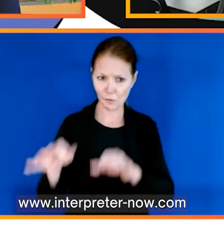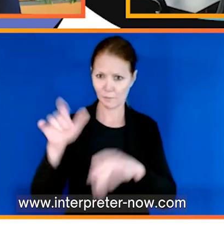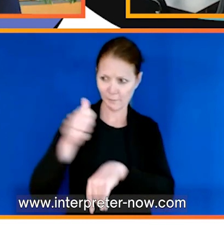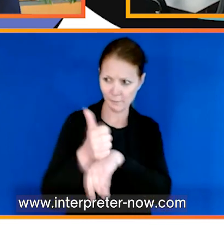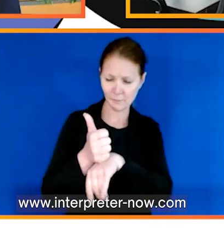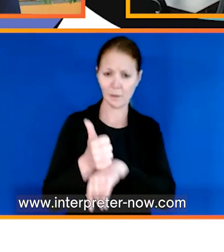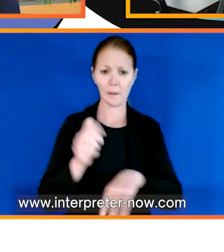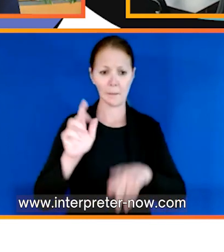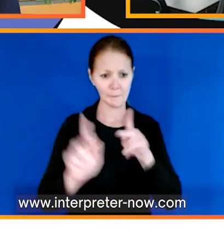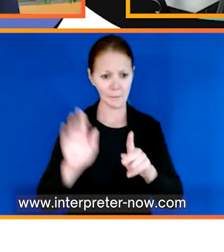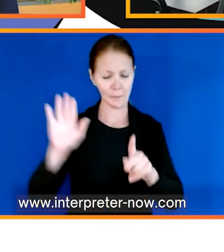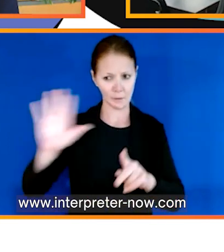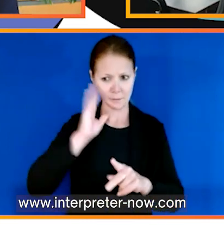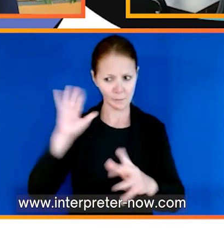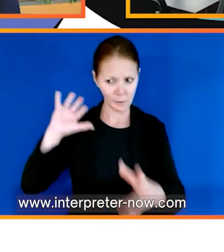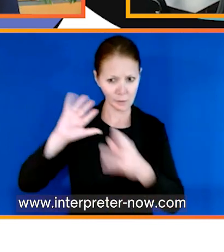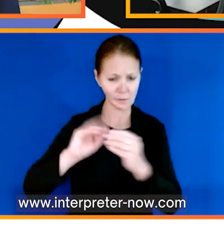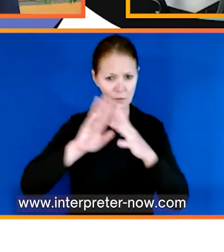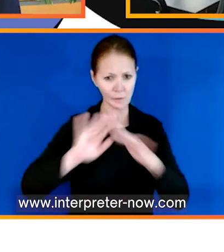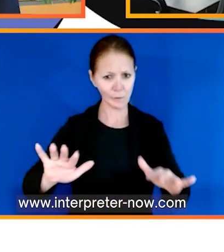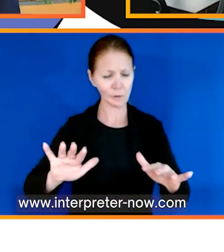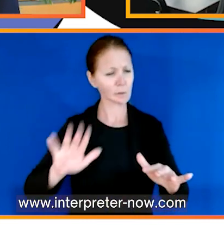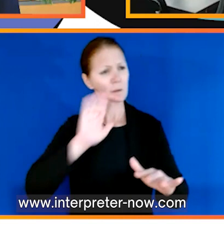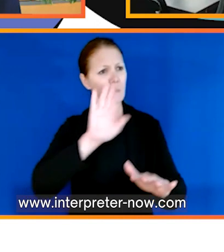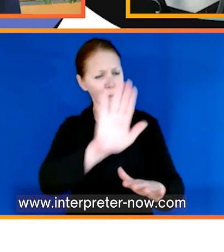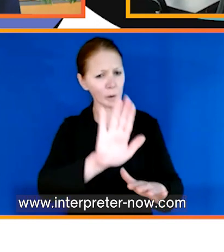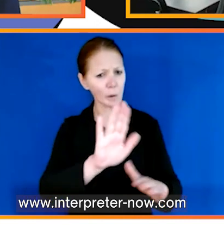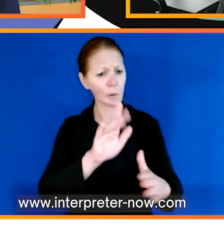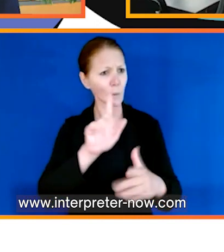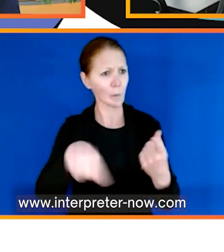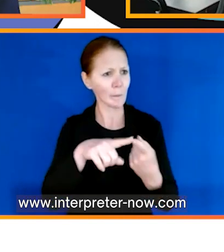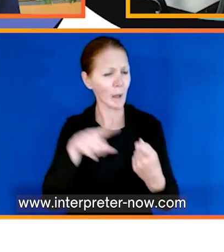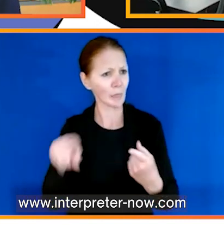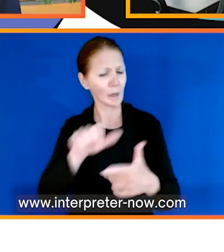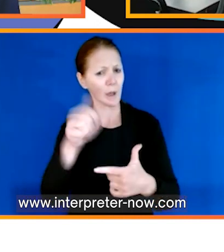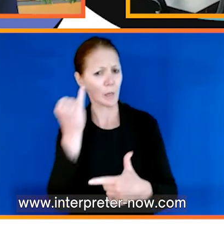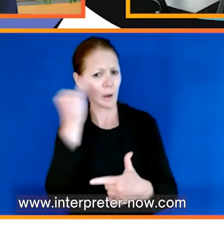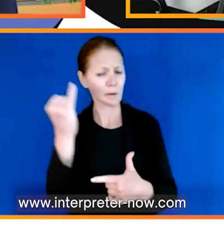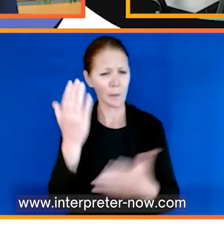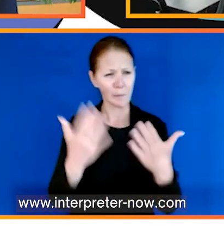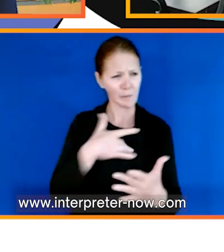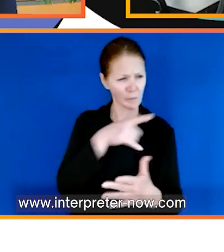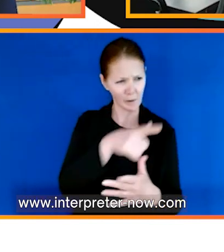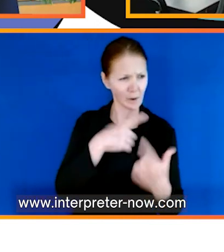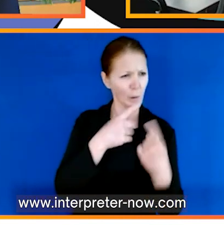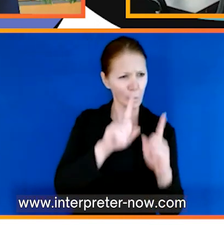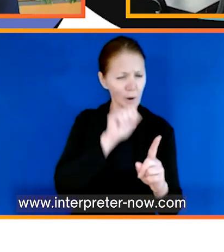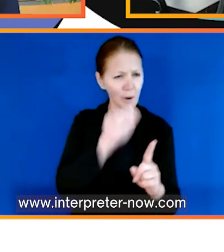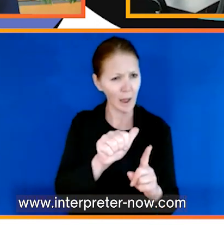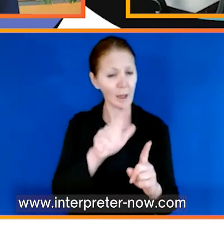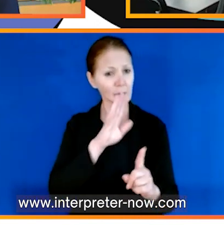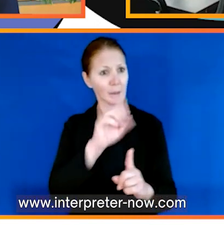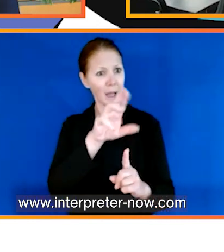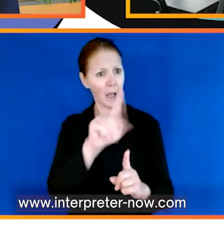So anybody who is a hiring manager, stop for a moment and slow down, and remember why a